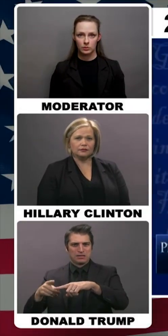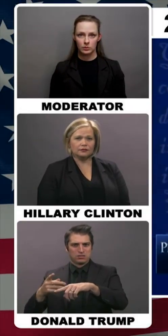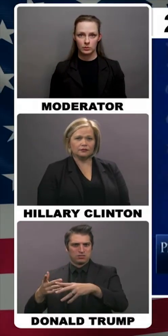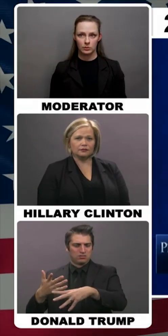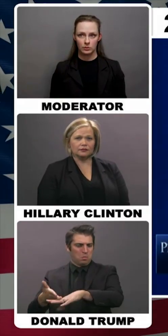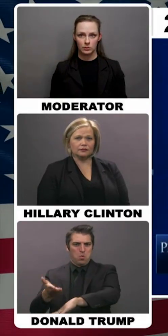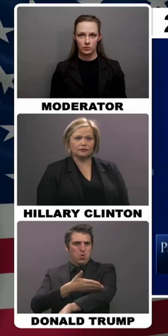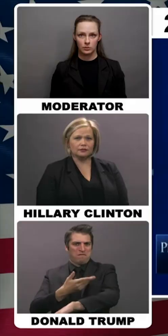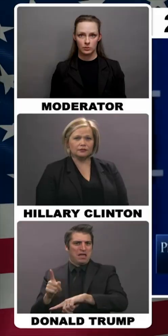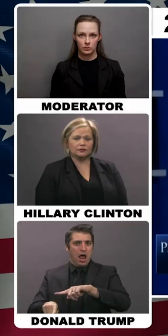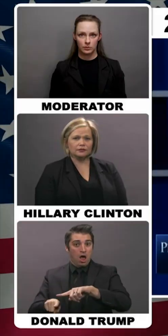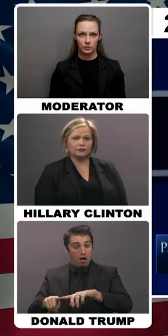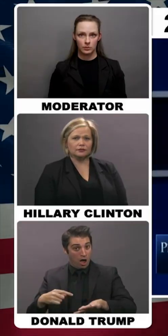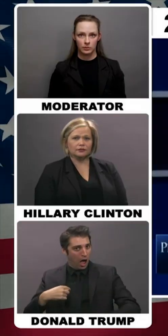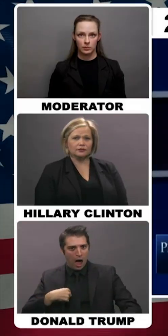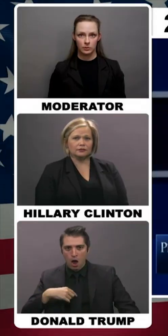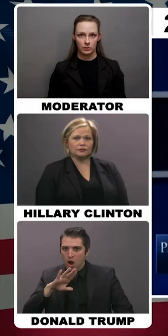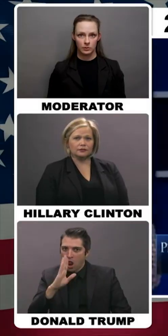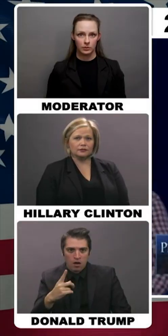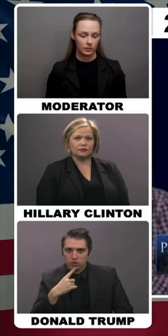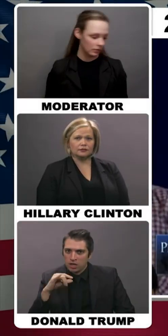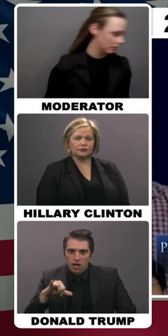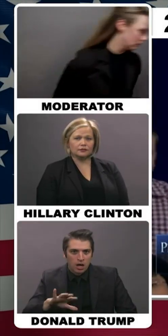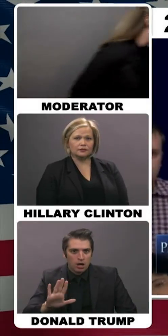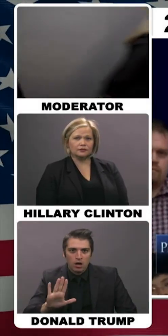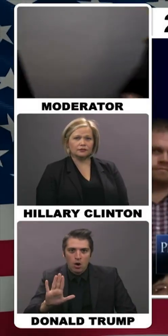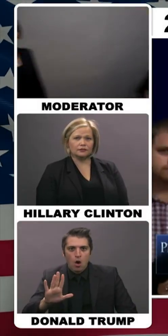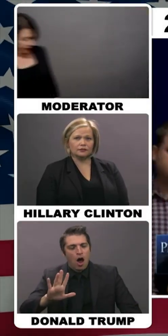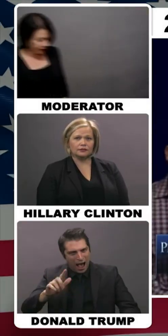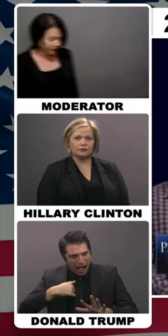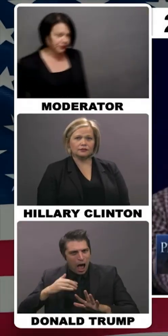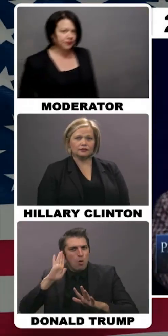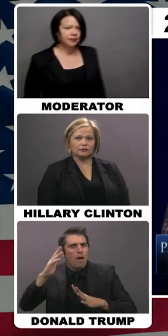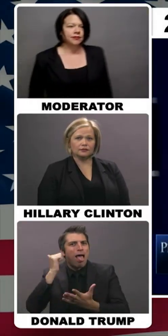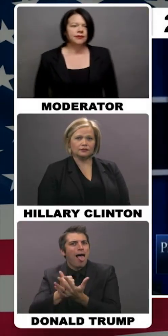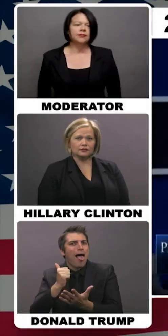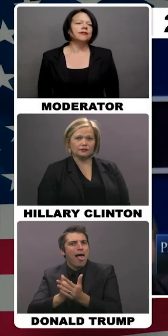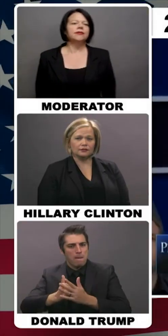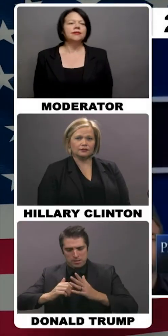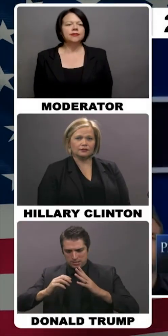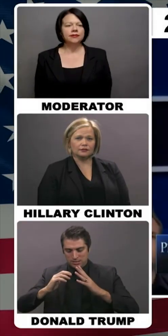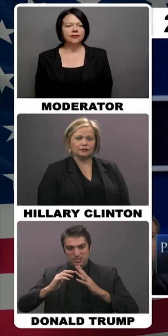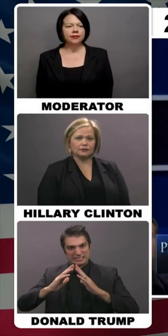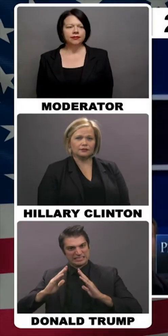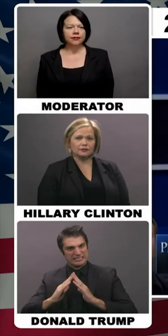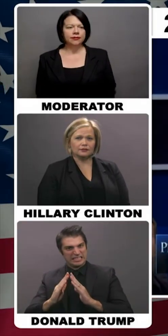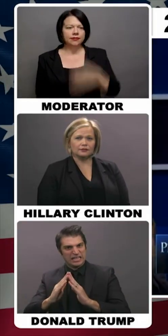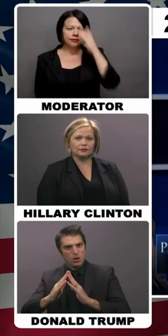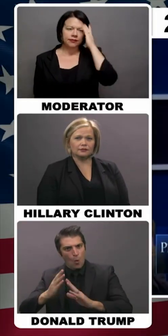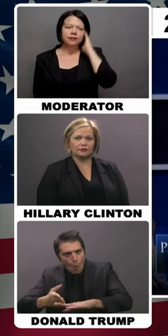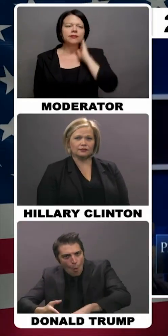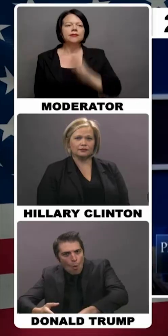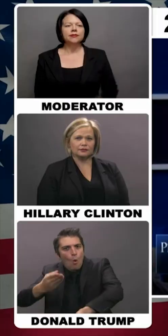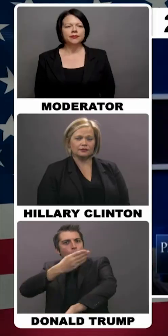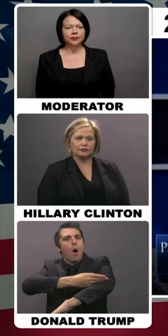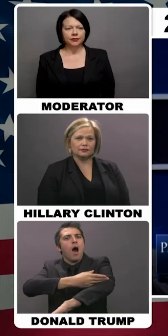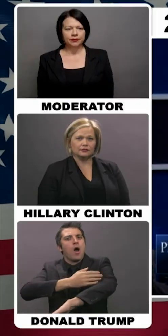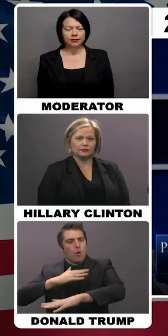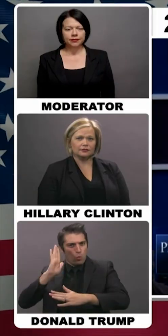that will turn our inner cities around and will give strength to people and will give economics to people and will bring jobs back.